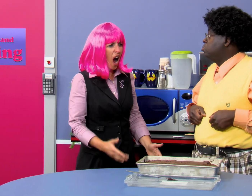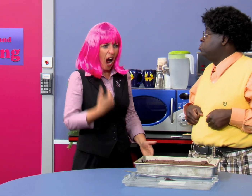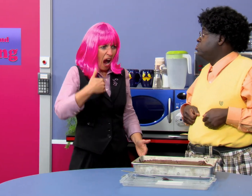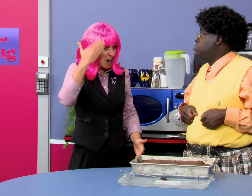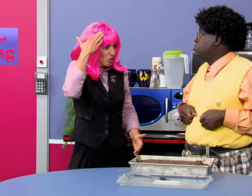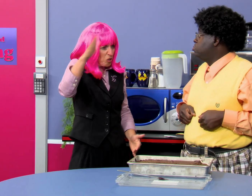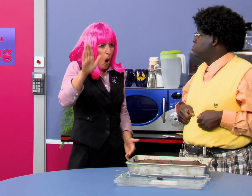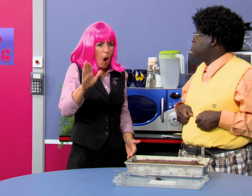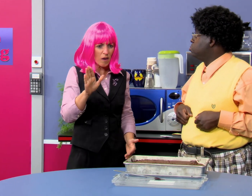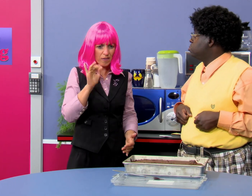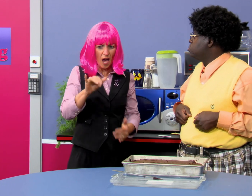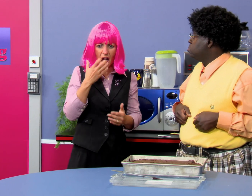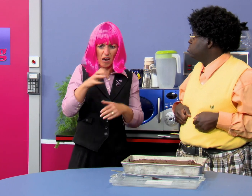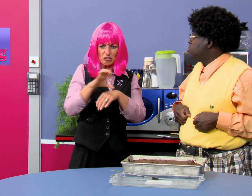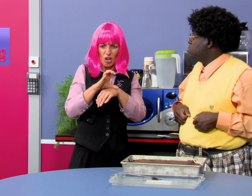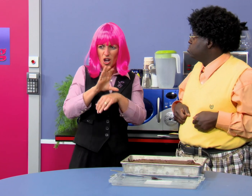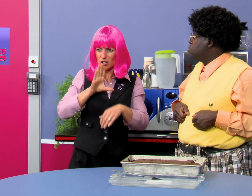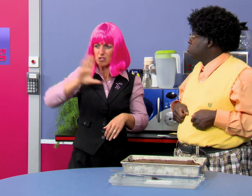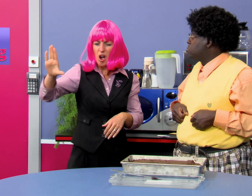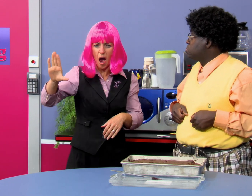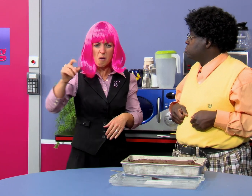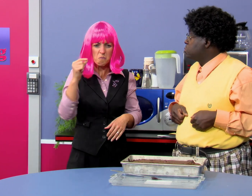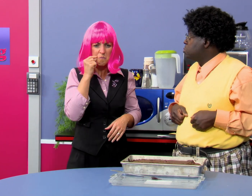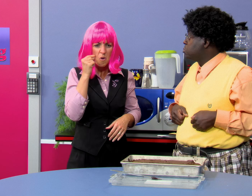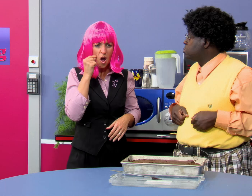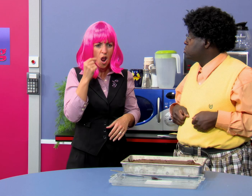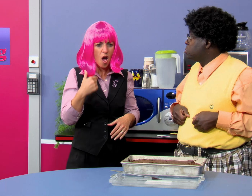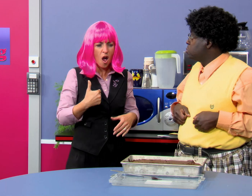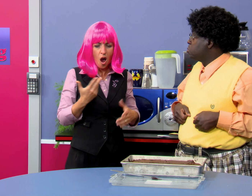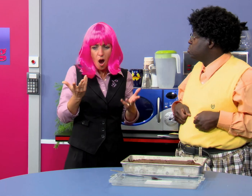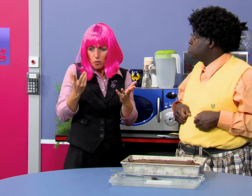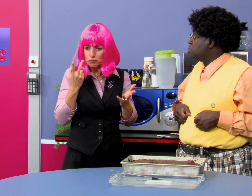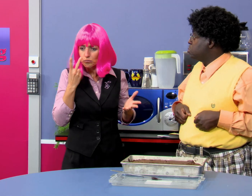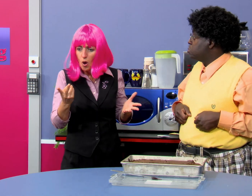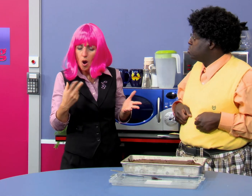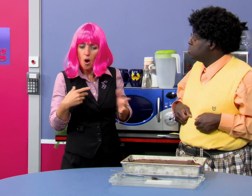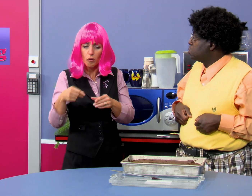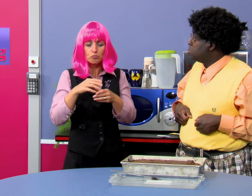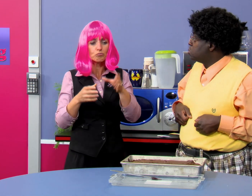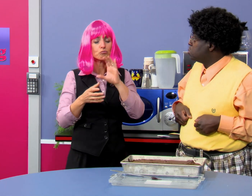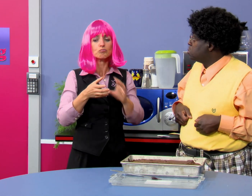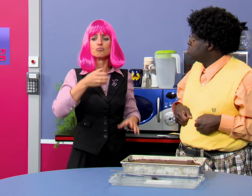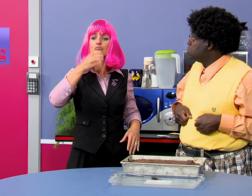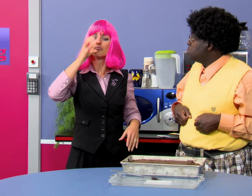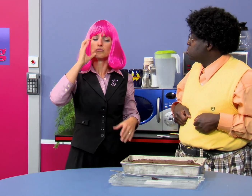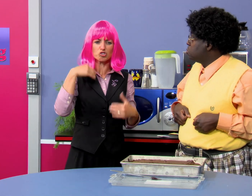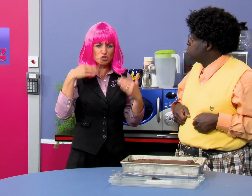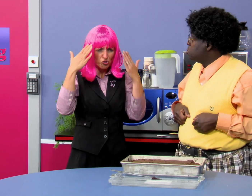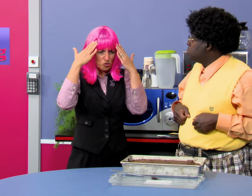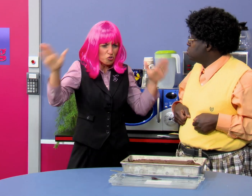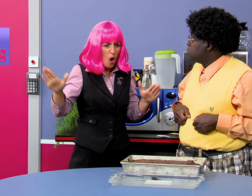I DIDN'T KNOW IT WAS PAULA'S CHOCOLATE. I SAW IT, MIXED IT, AND DRANK IT.